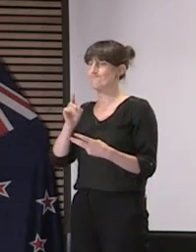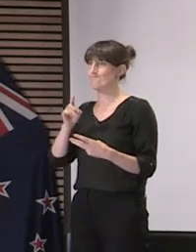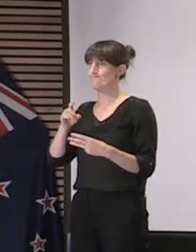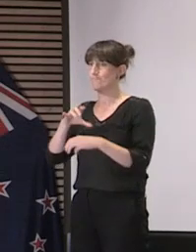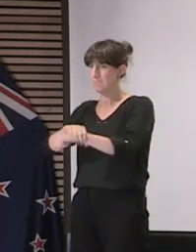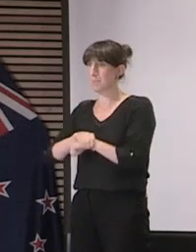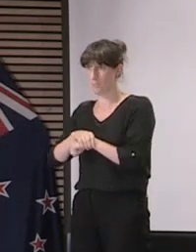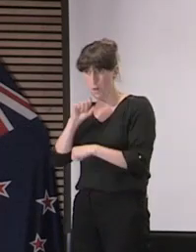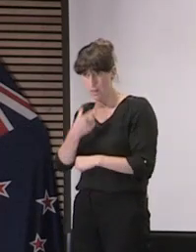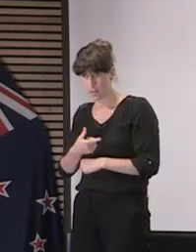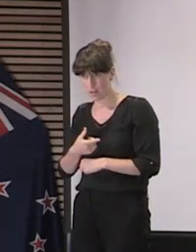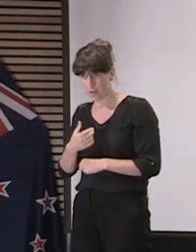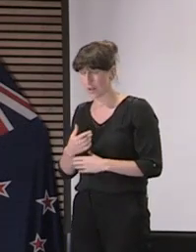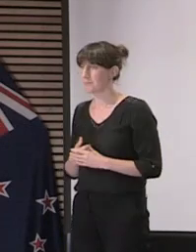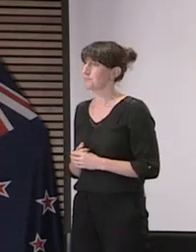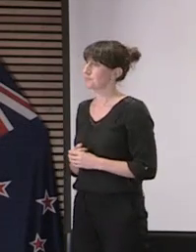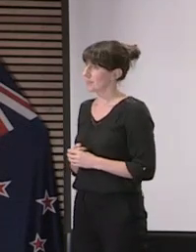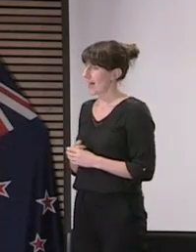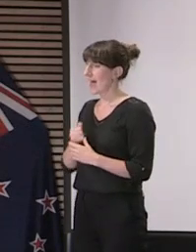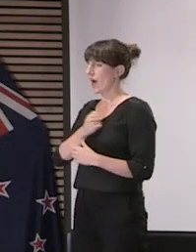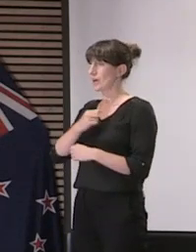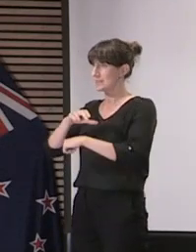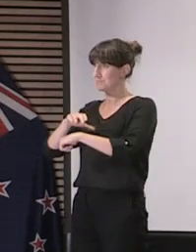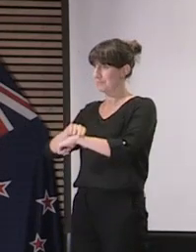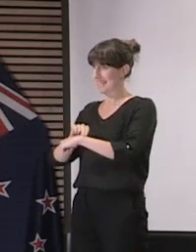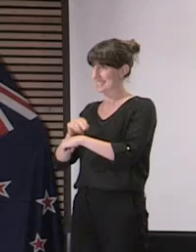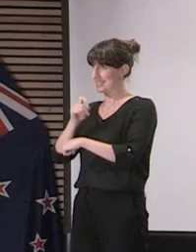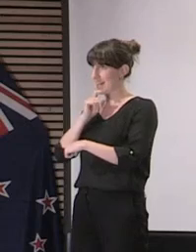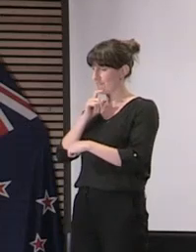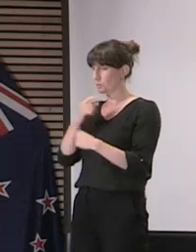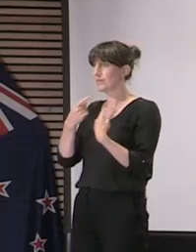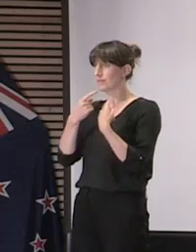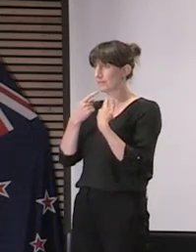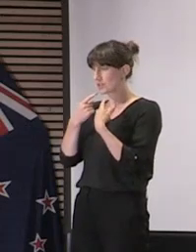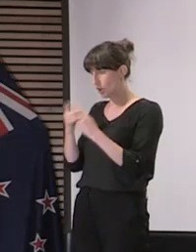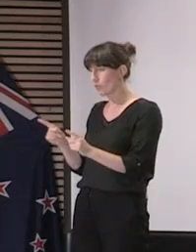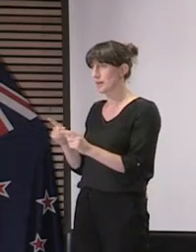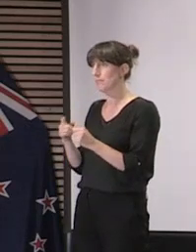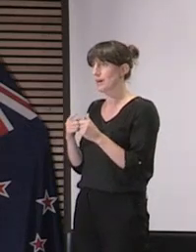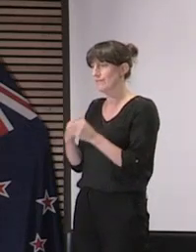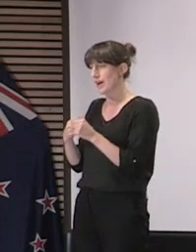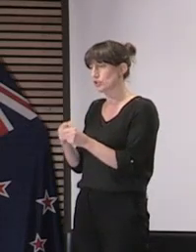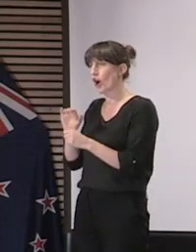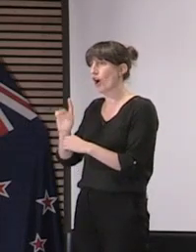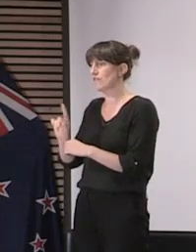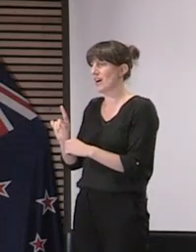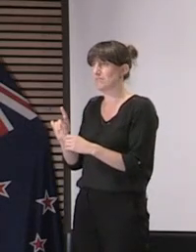second time, another warning, third time you're out - it's not like that? We issued publicly the guidance we gave